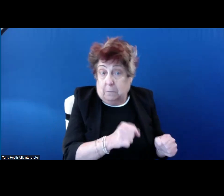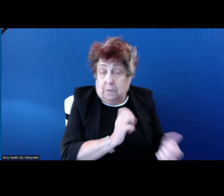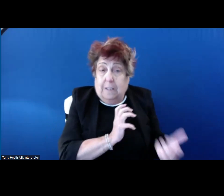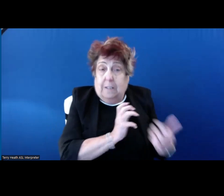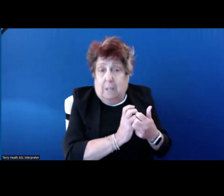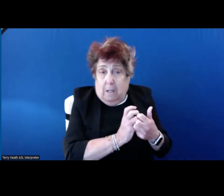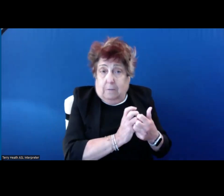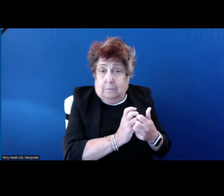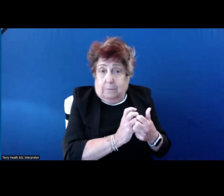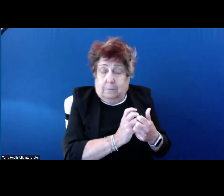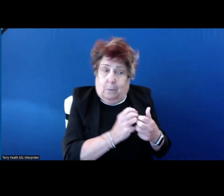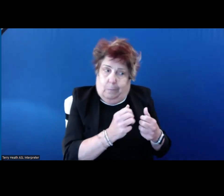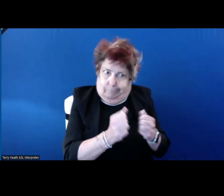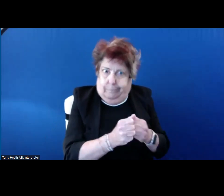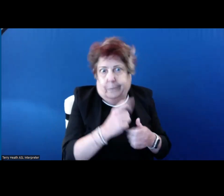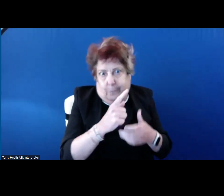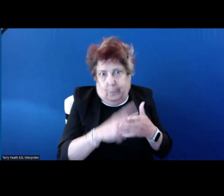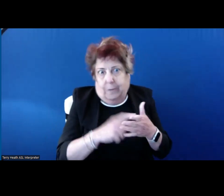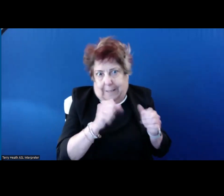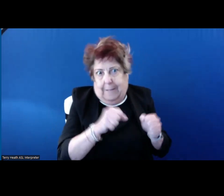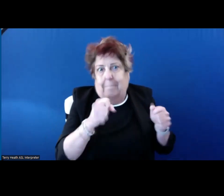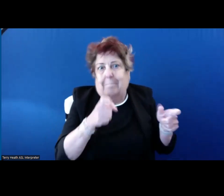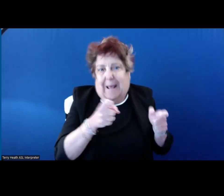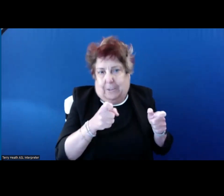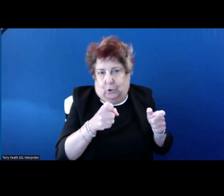manageable from the states' perspective.